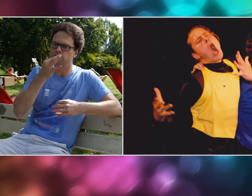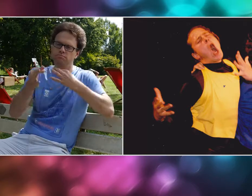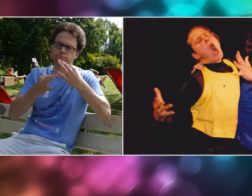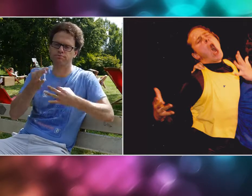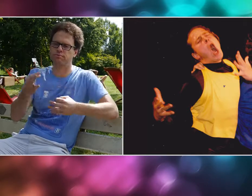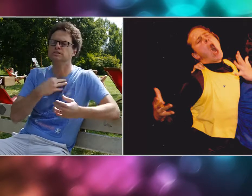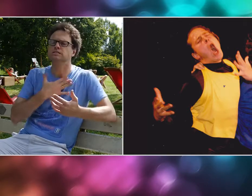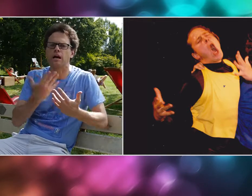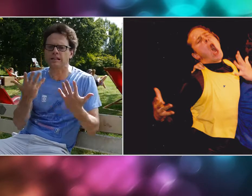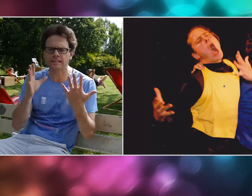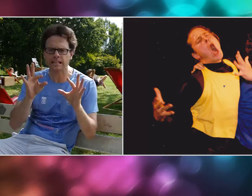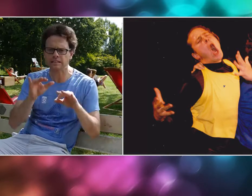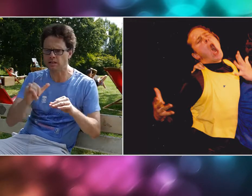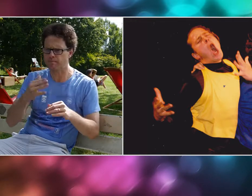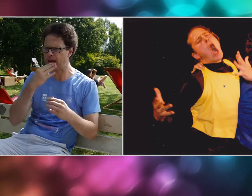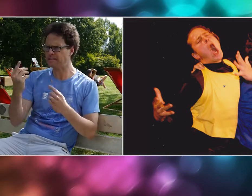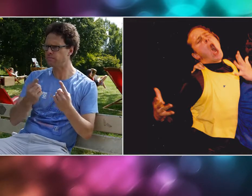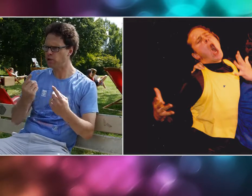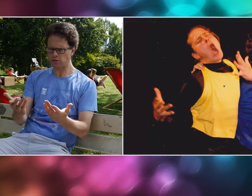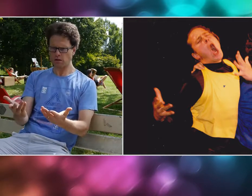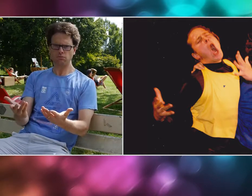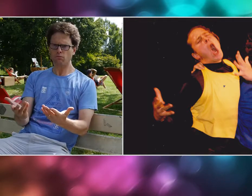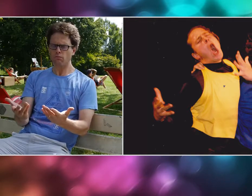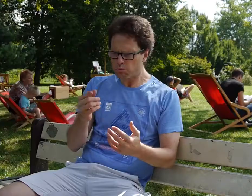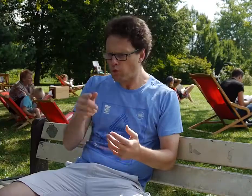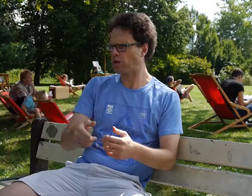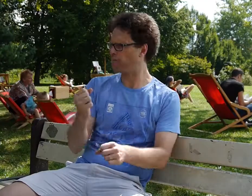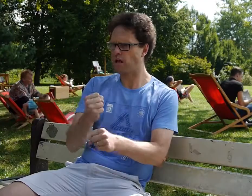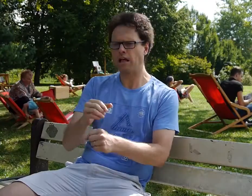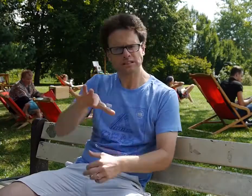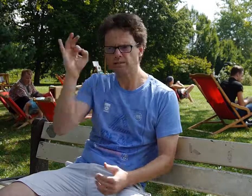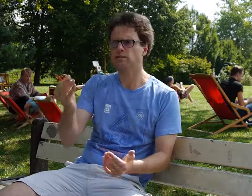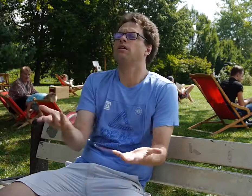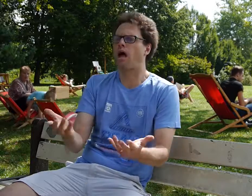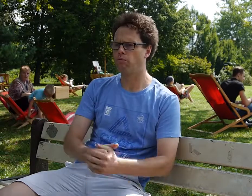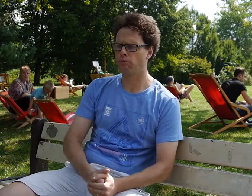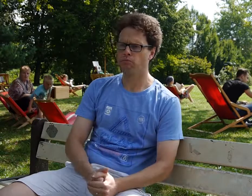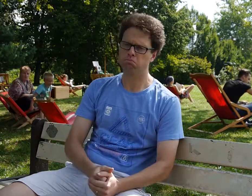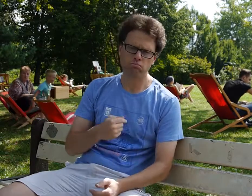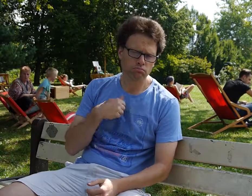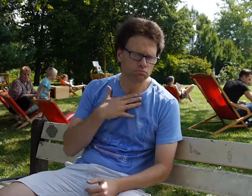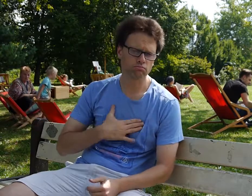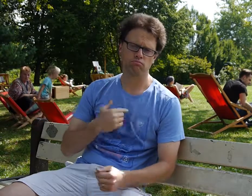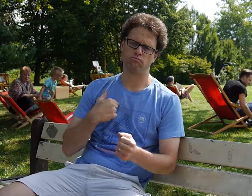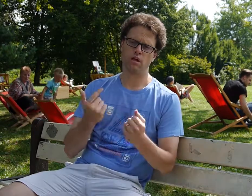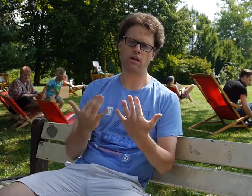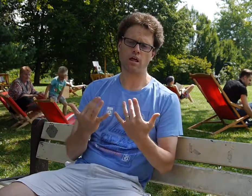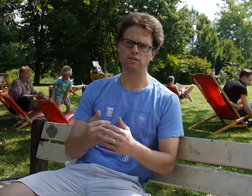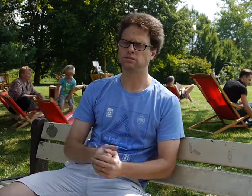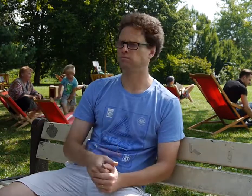They wanted to know, why I had been unemployed for ten years and they were saying that I should have a job. They asked me what I wanted to do. And I told them that I want to be an actor.